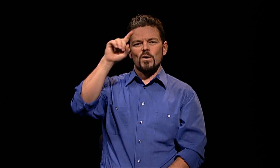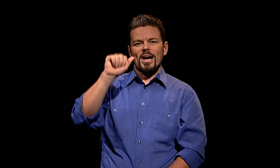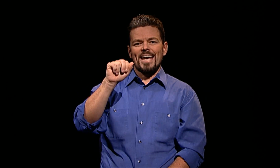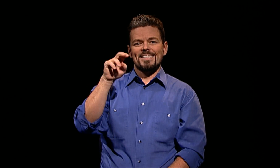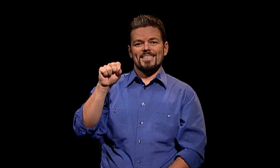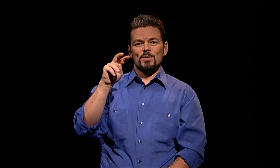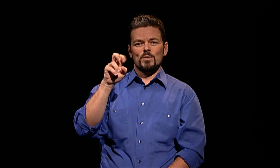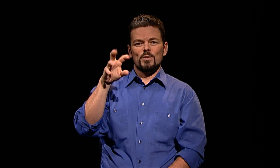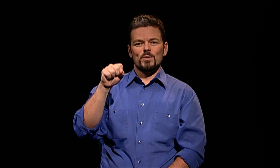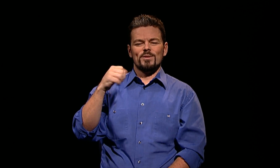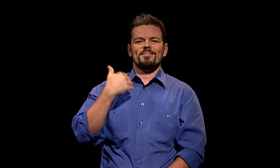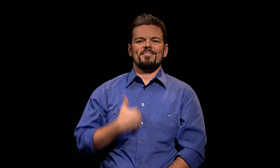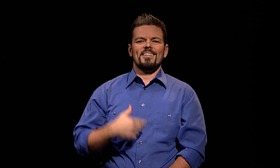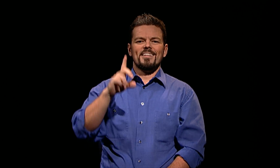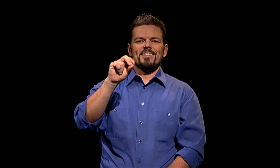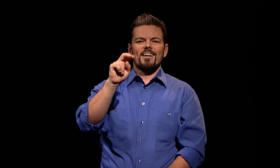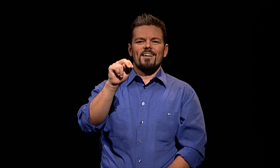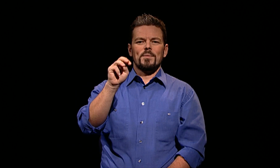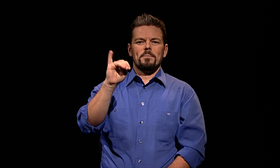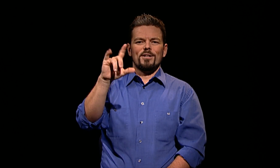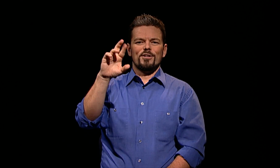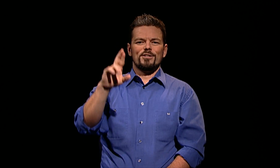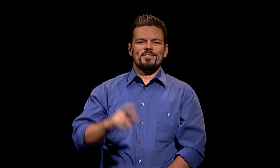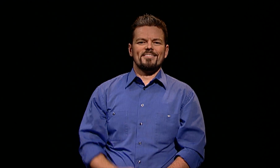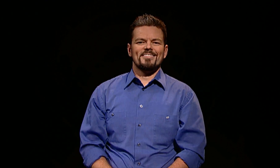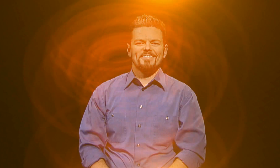FOR ACCESS NEWS, I'M DON MILLER.